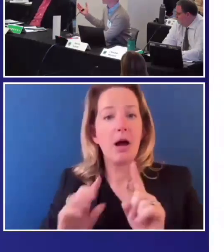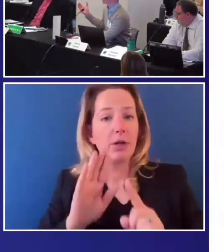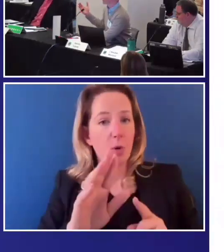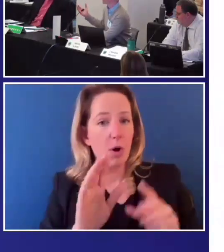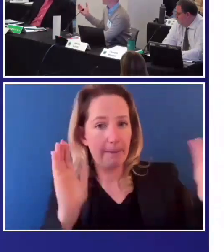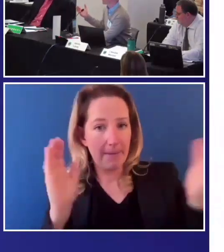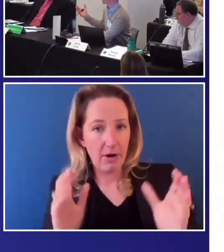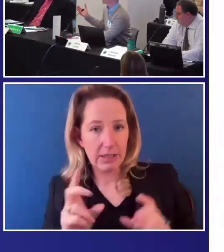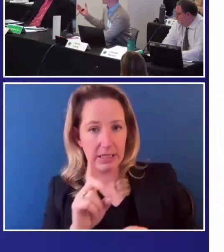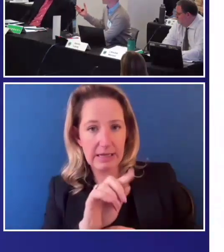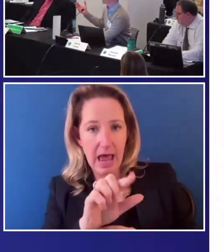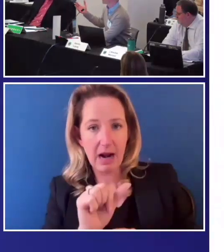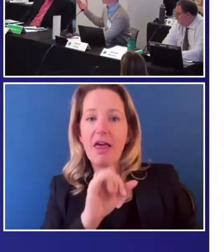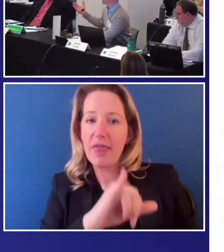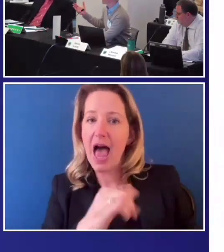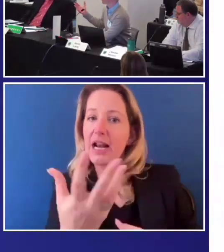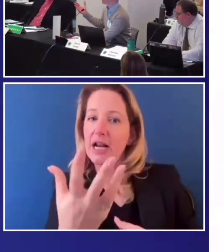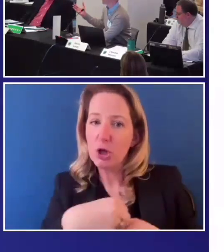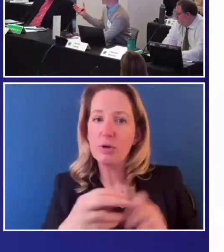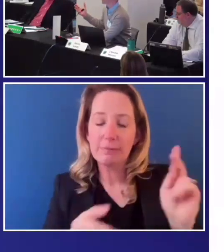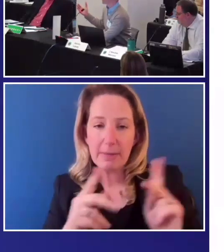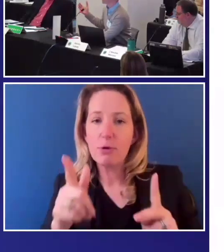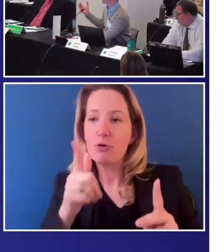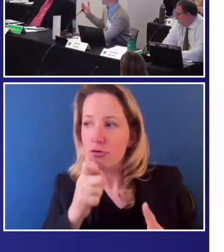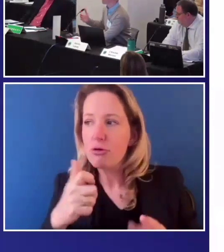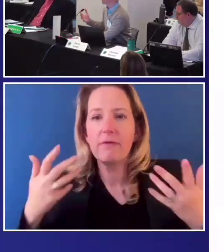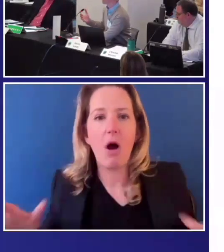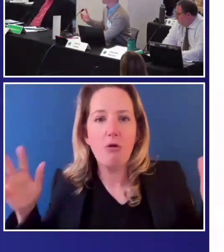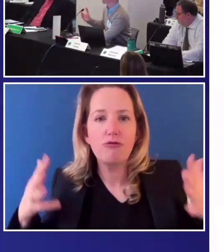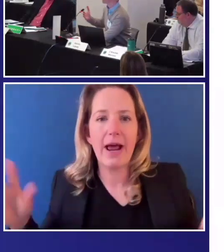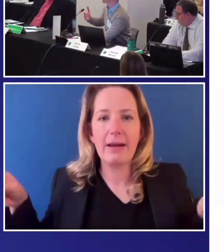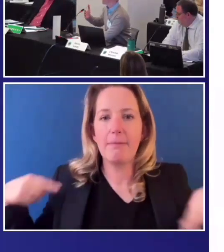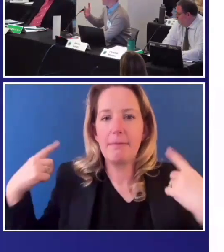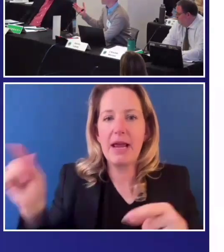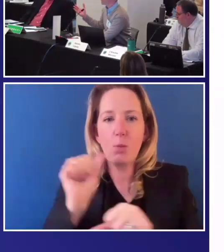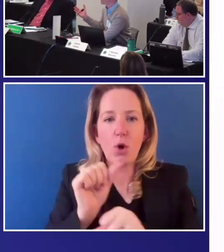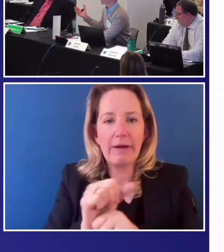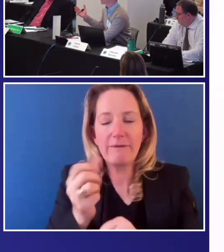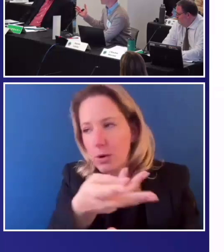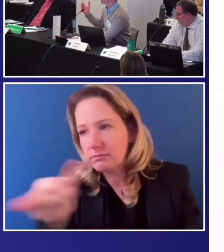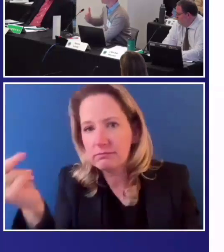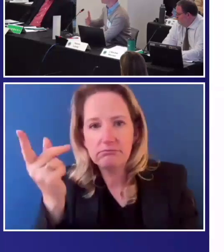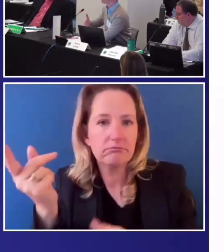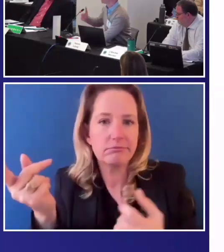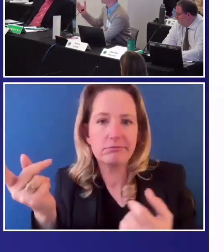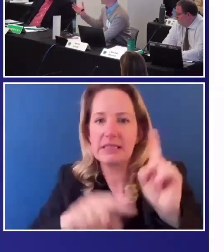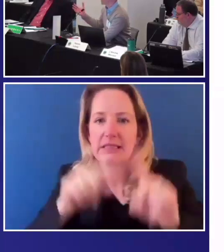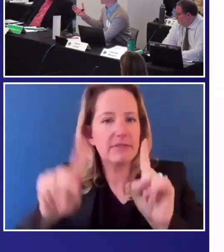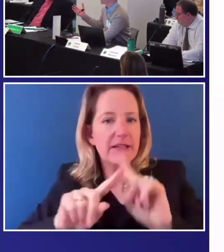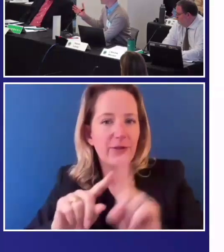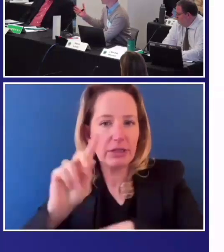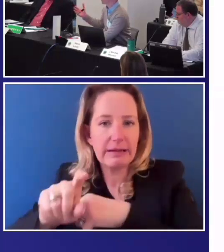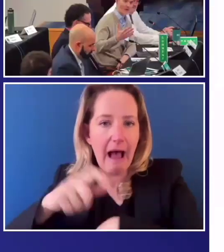who have been in the workforce for different periods of time. Right? It's everyone who's been out of high school who's between 25 and 34.